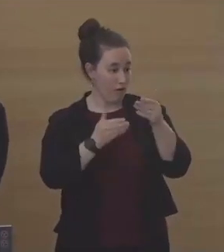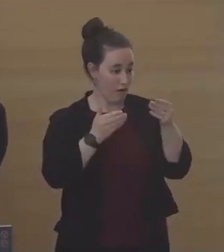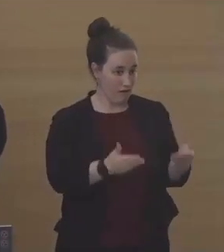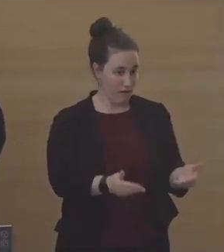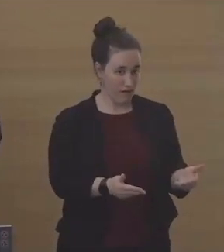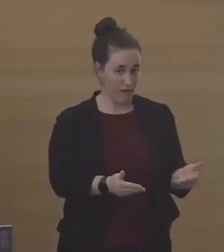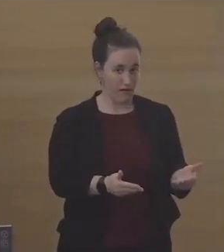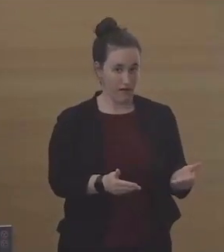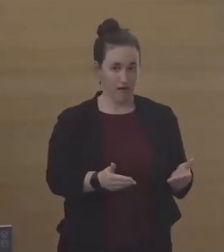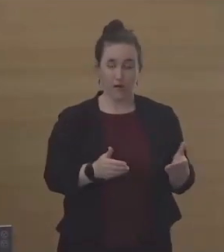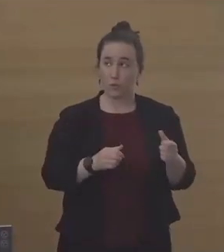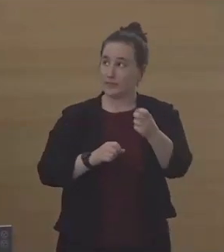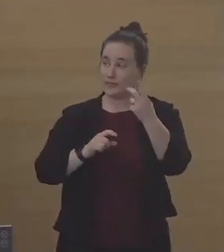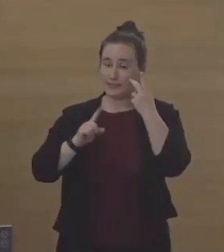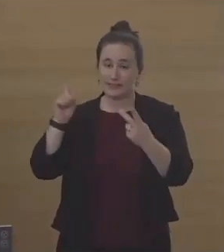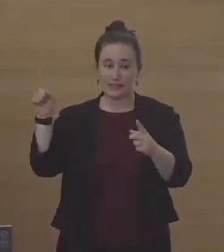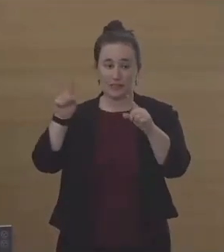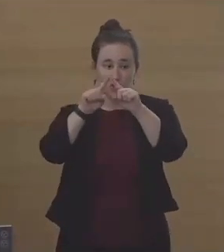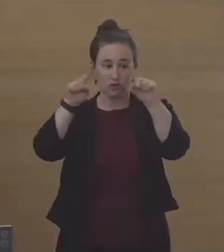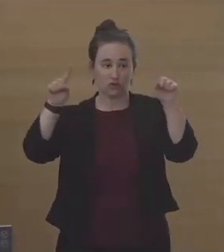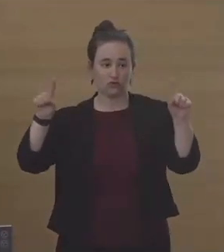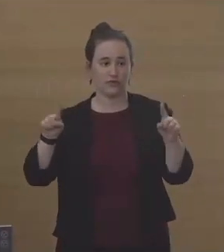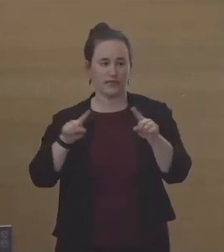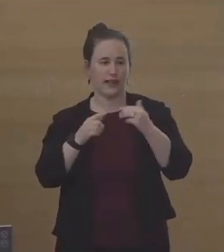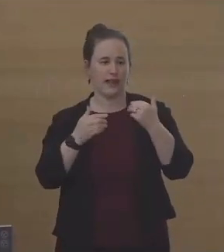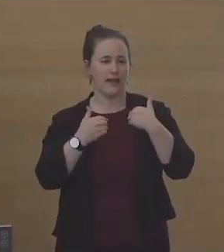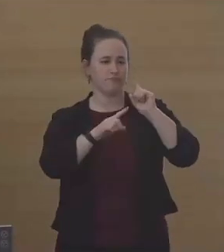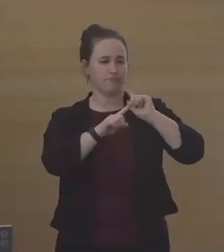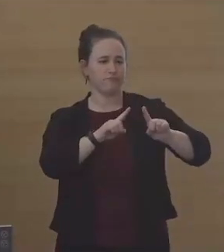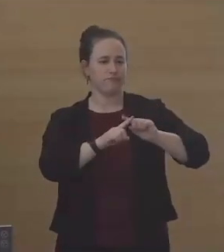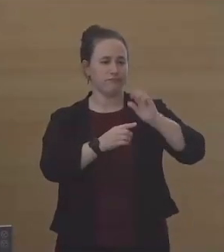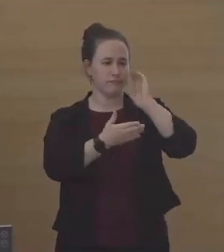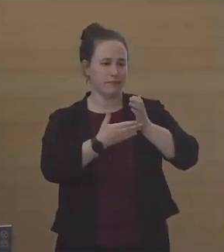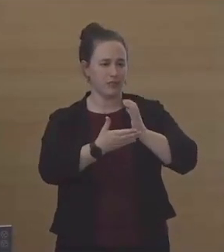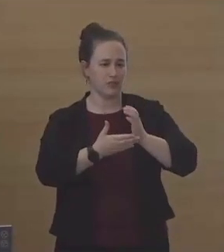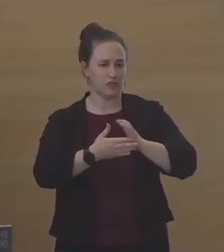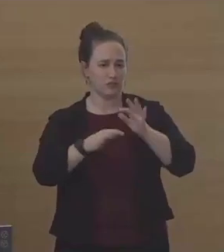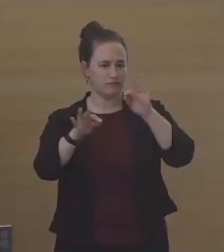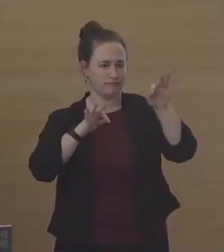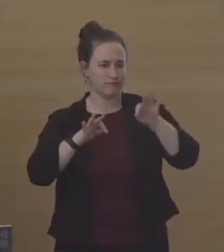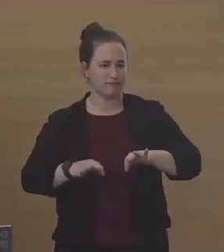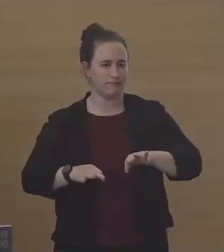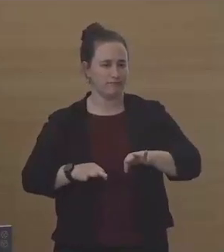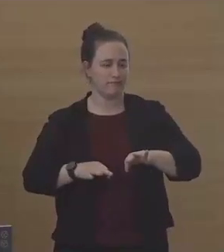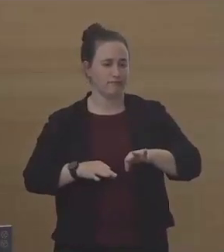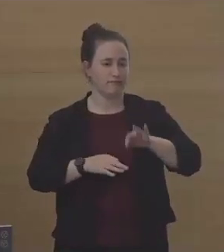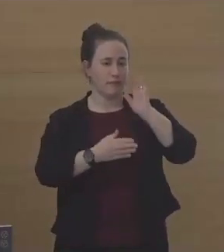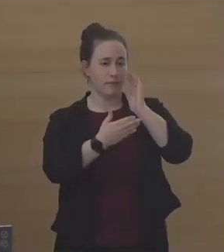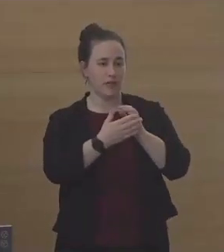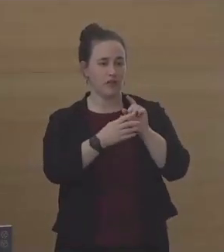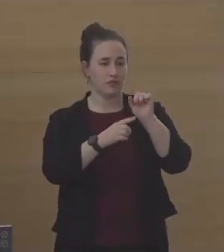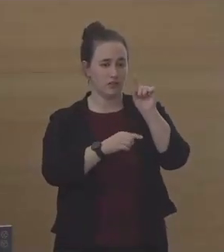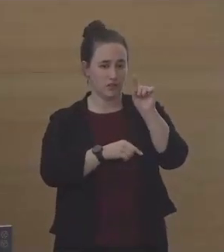on the screen, you see a collection of images. To describe the images, the first is a group of people outside.